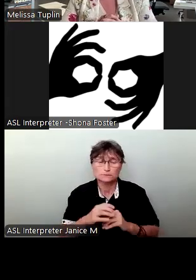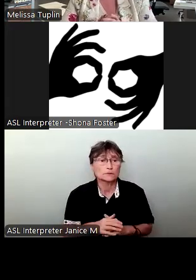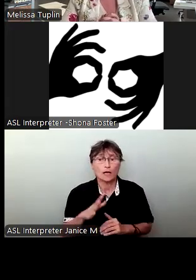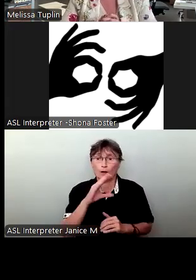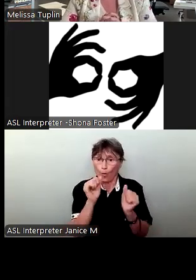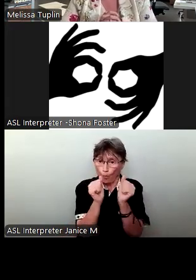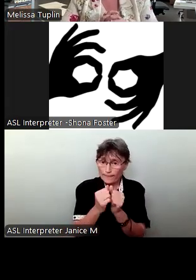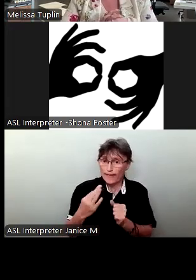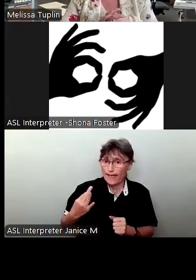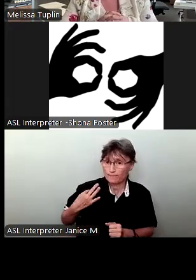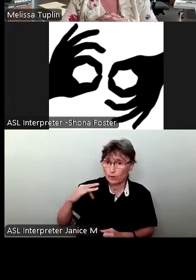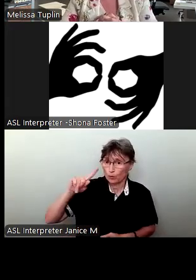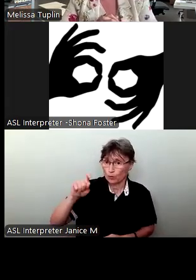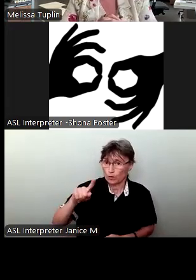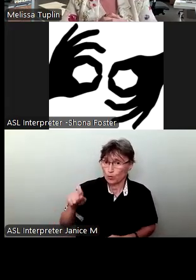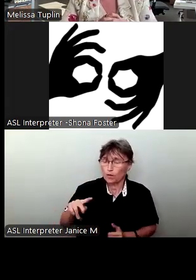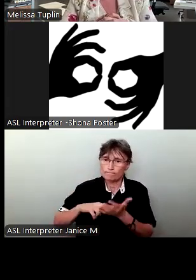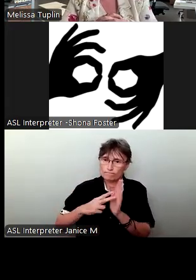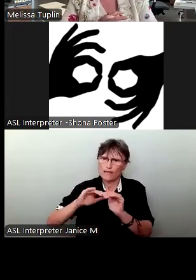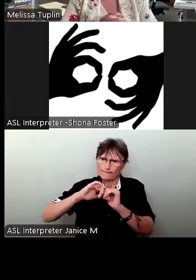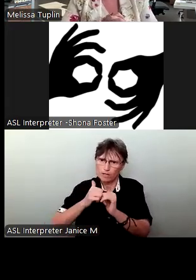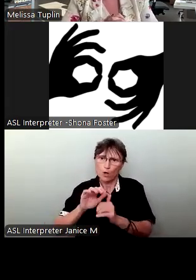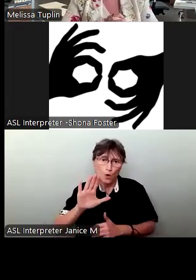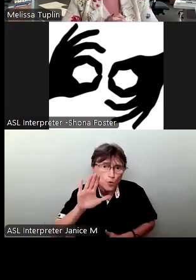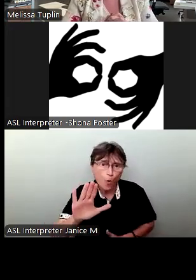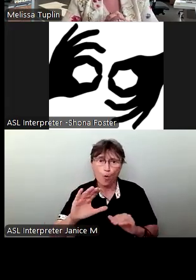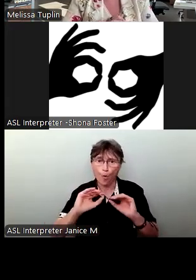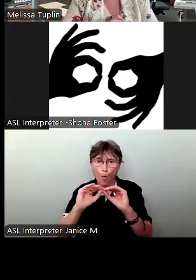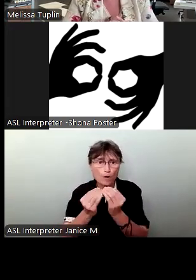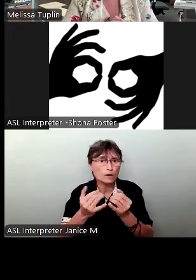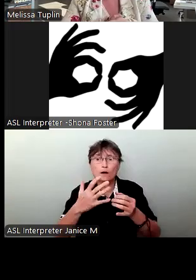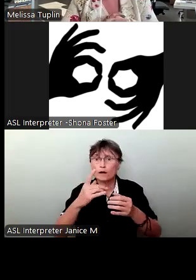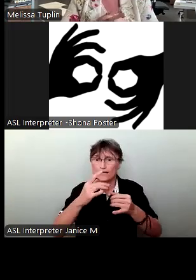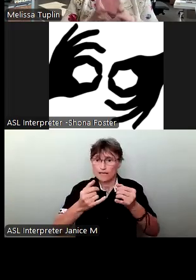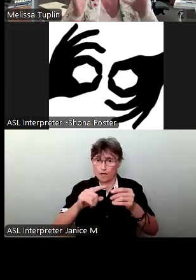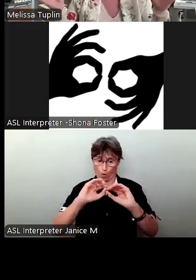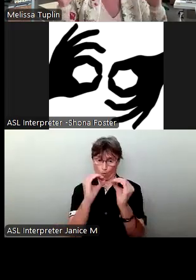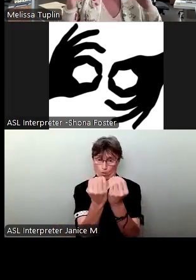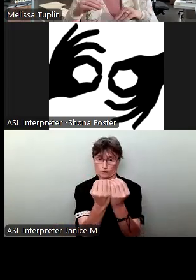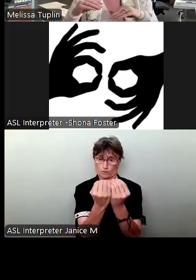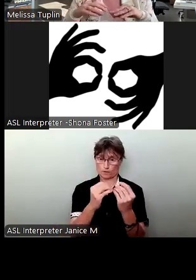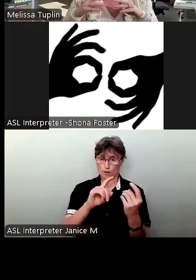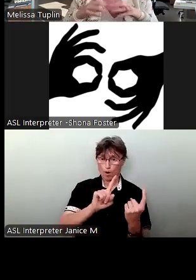questions are about how your organization's individual contributions help create a